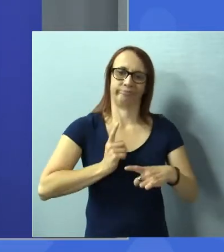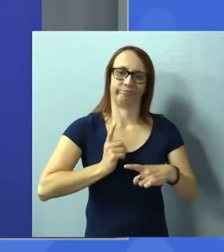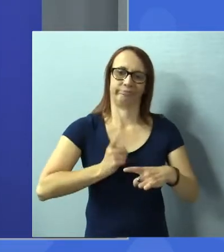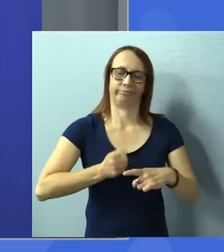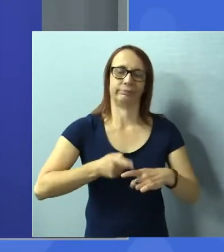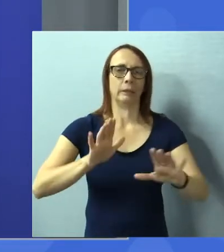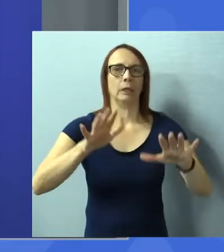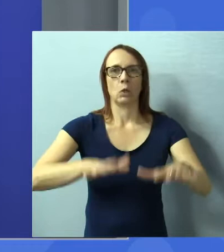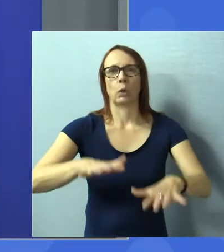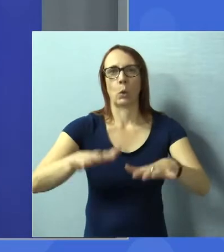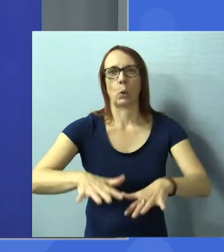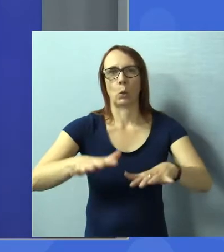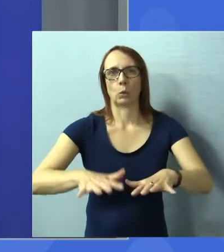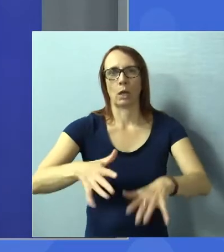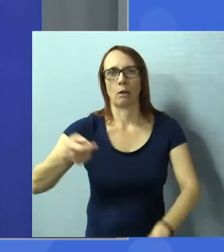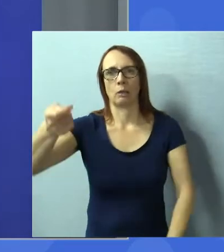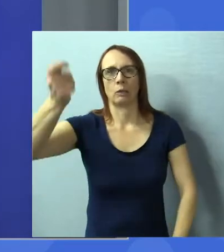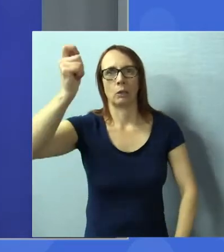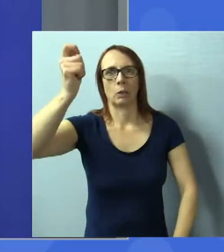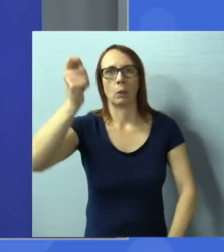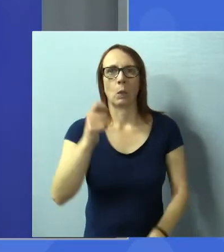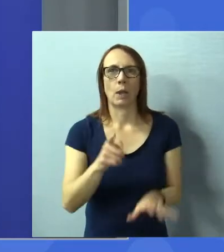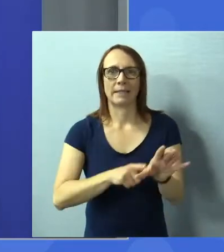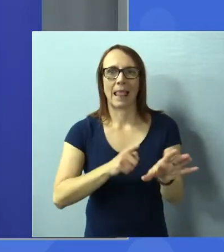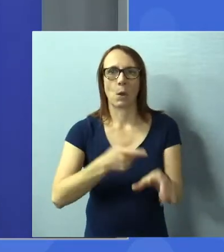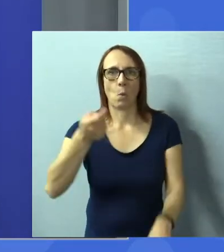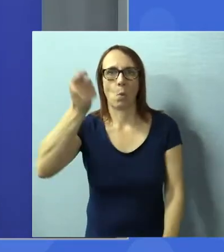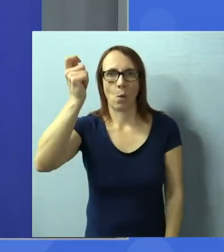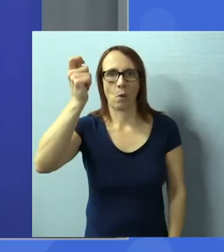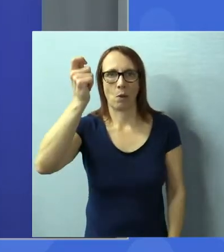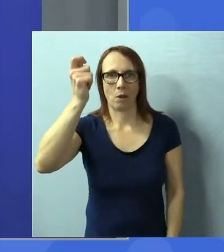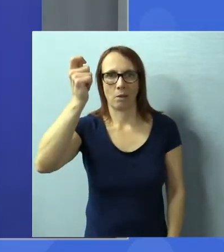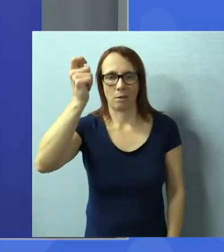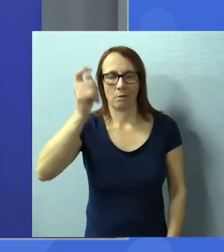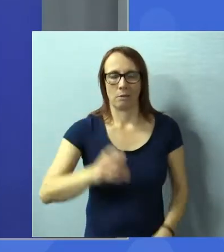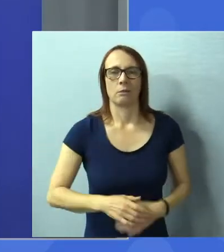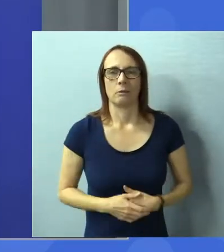to slow down please raise a yellow card and he'll be looking out for that if you